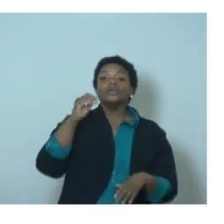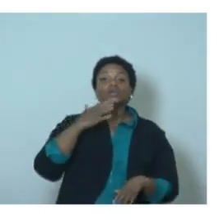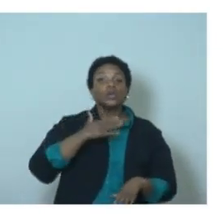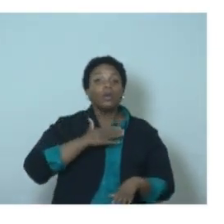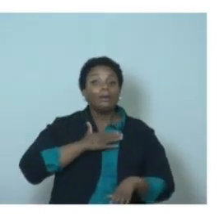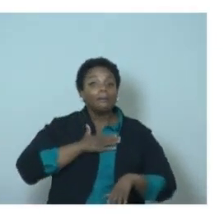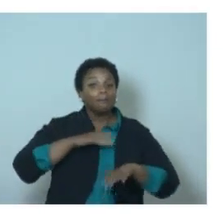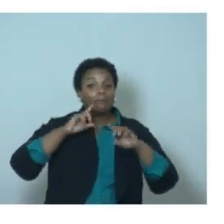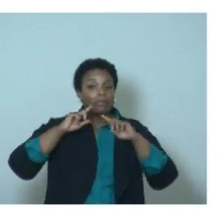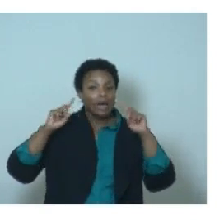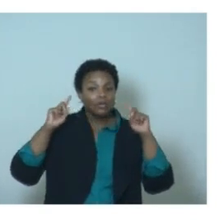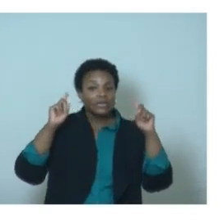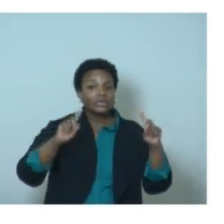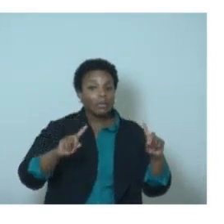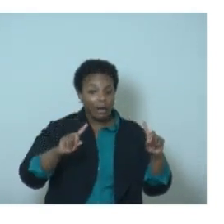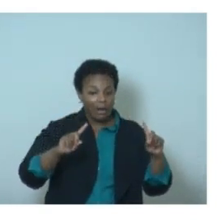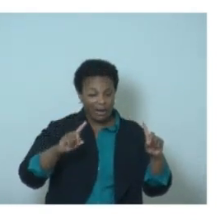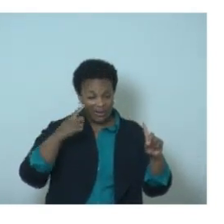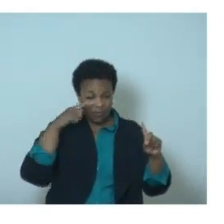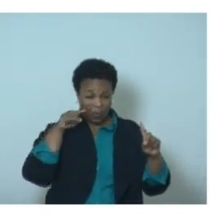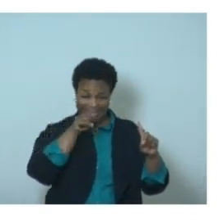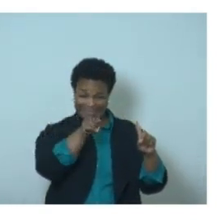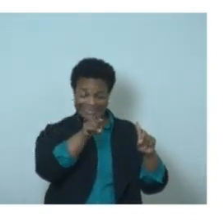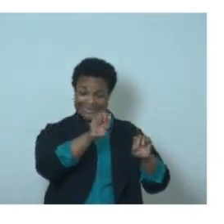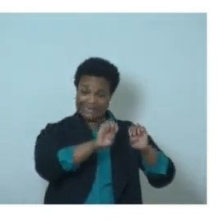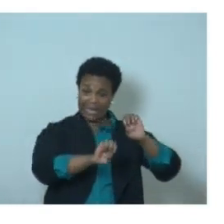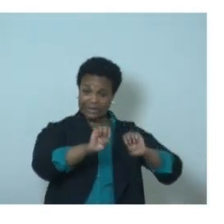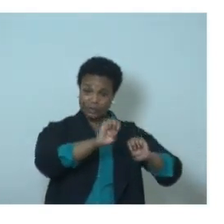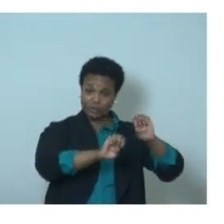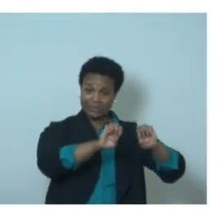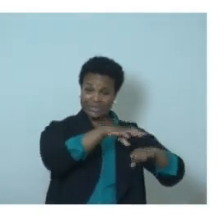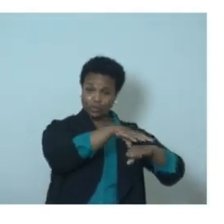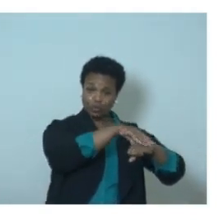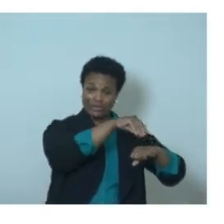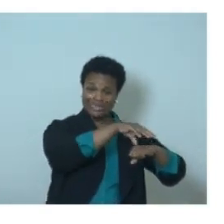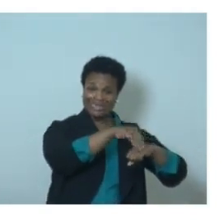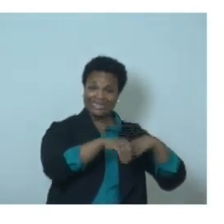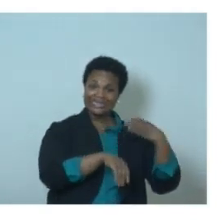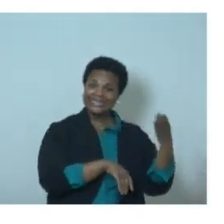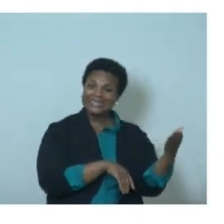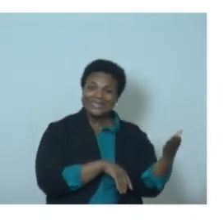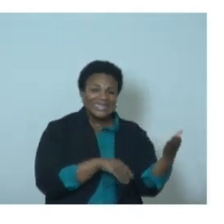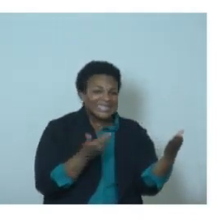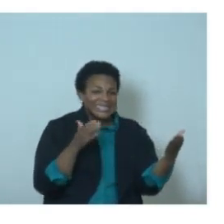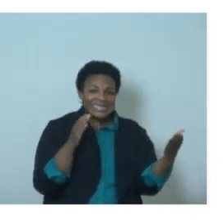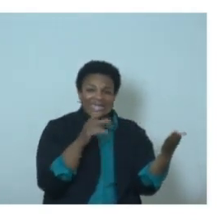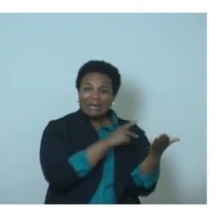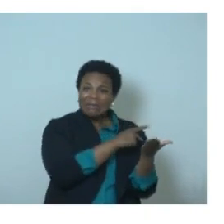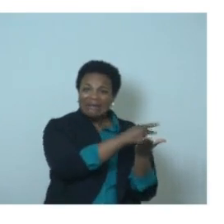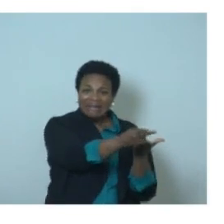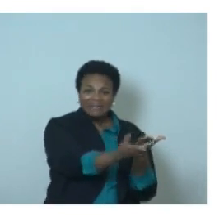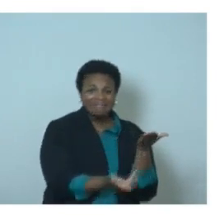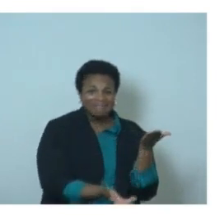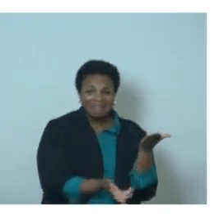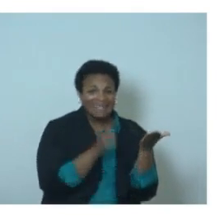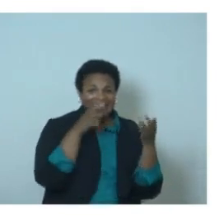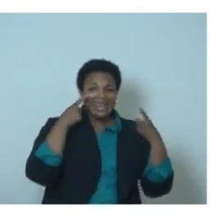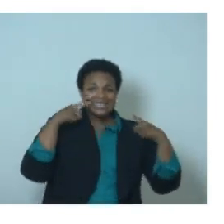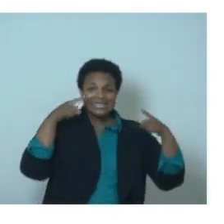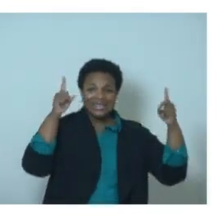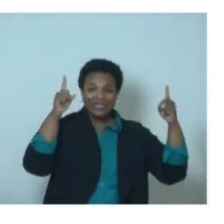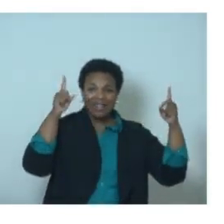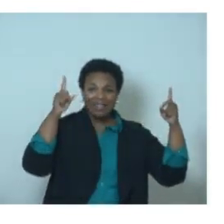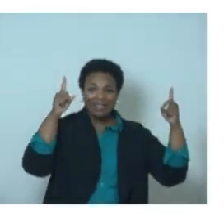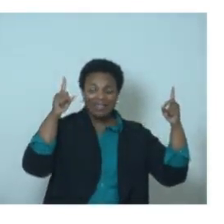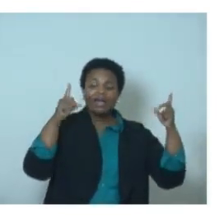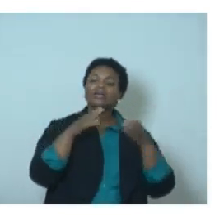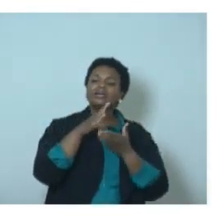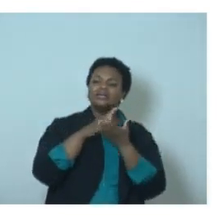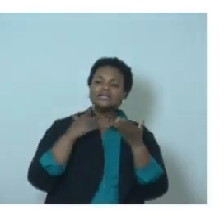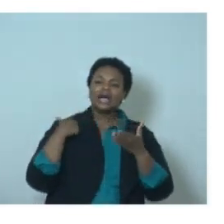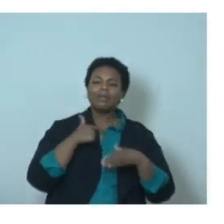WE’RE STILL WAITING FOR THE THAT SO THIS IS MY ANSWER TO THE QUESTION JUST ABOUT THE WHOLE HERD IMMUNITY ISSUES THE EXPERIMENT IN SWEDEN DID NOT REALLY SUCCEED.